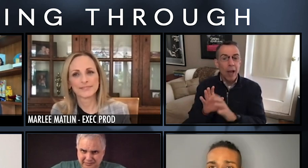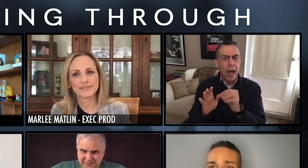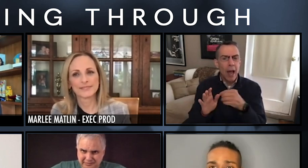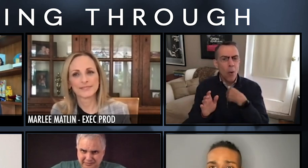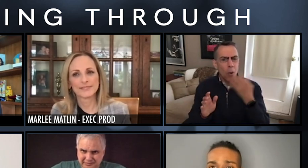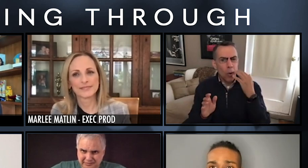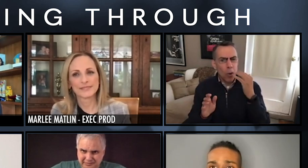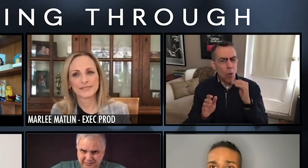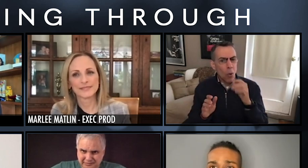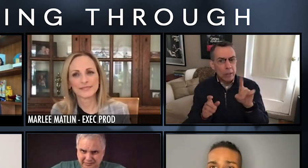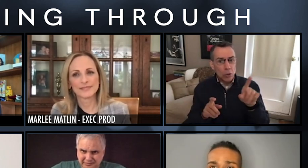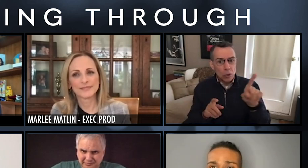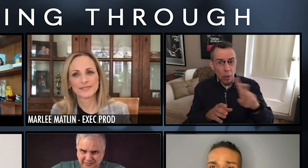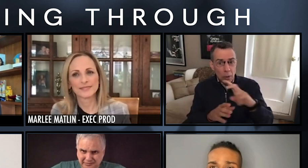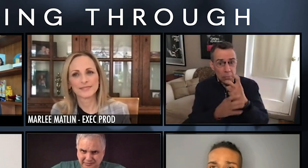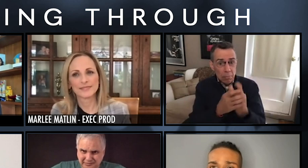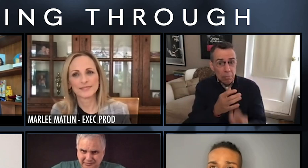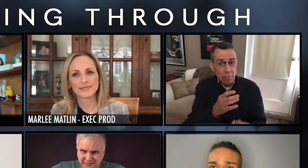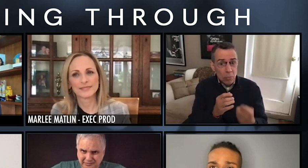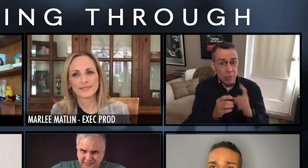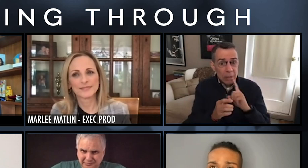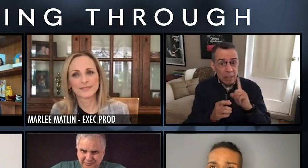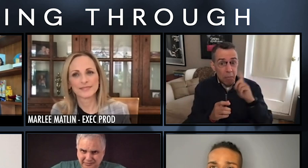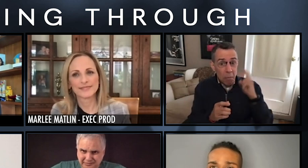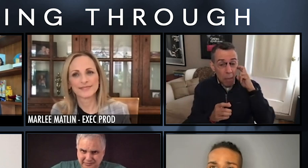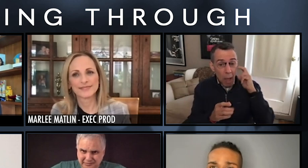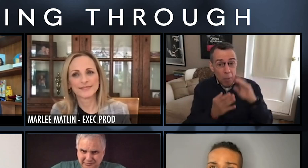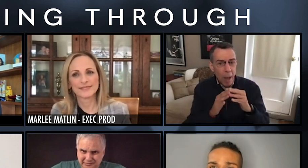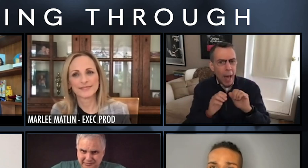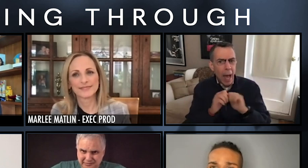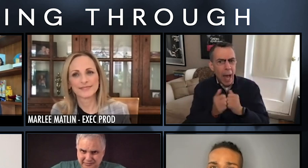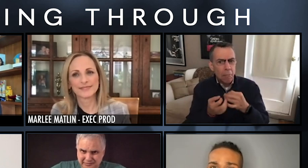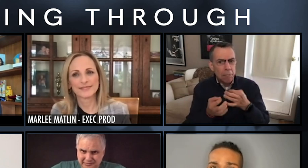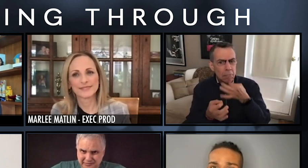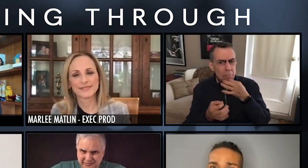Did you immerse yourself in the DeafBlind community as well? How did you make it so authentic? You know?